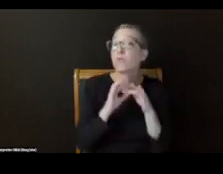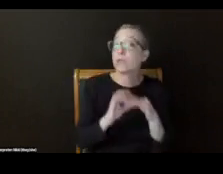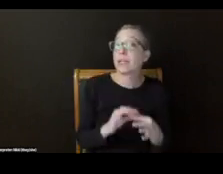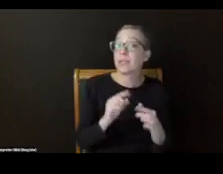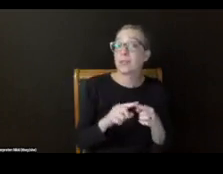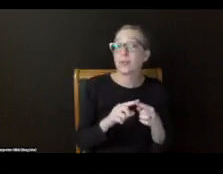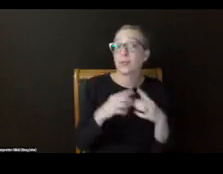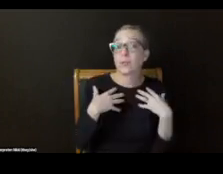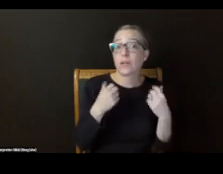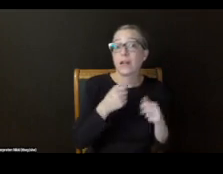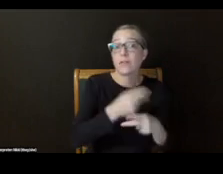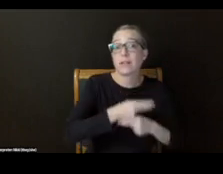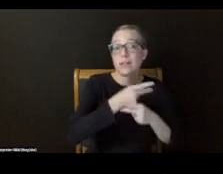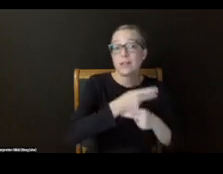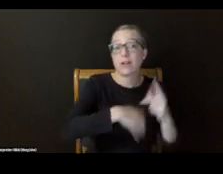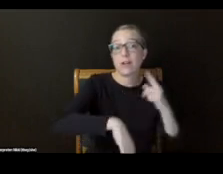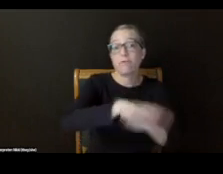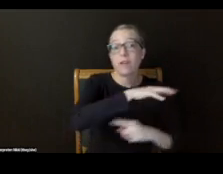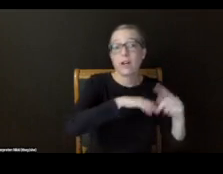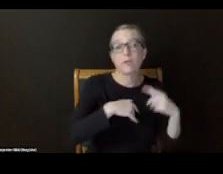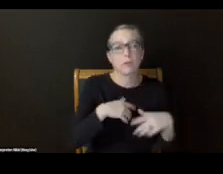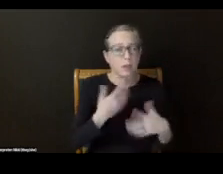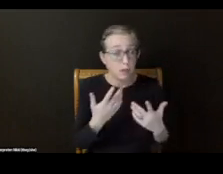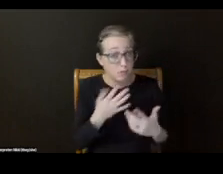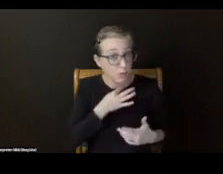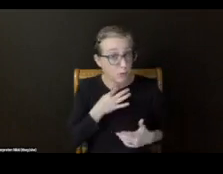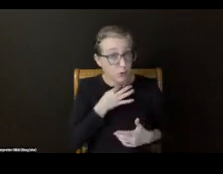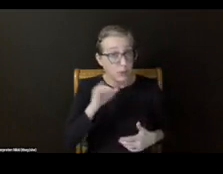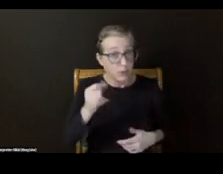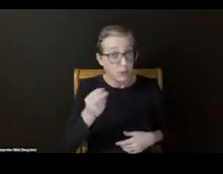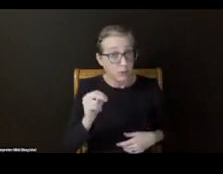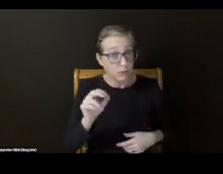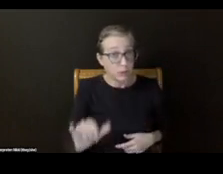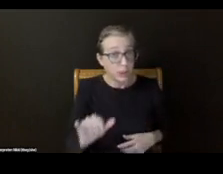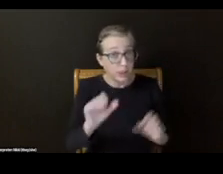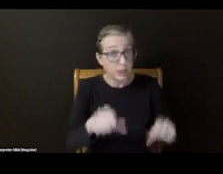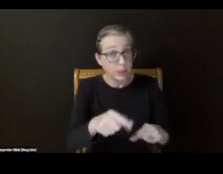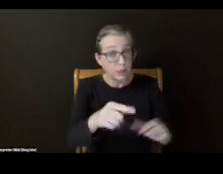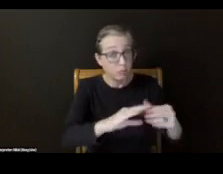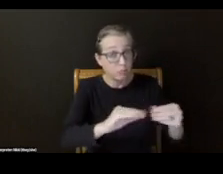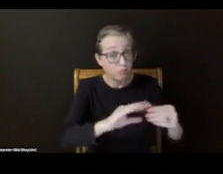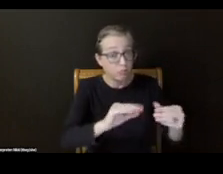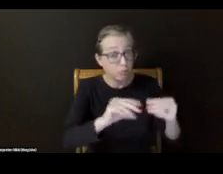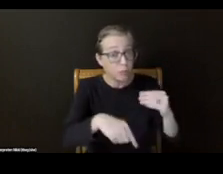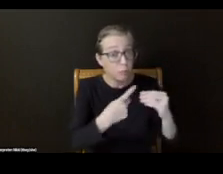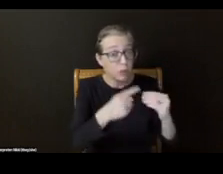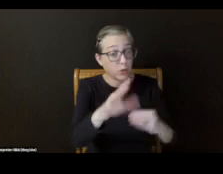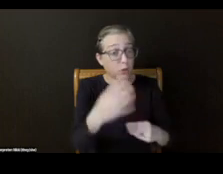Jenny, if you can share a bit about, you know, your experience there. How has it been interacting with